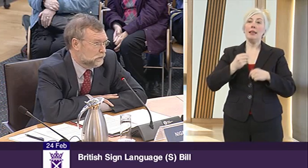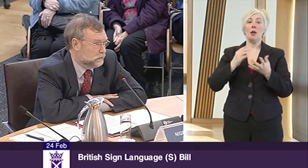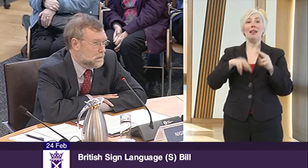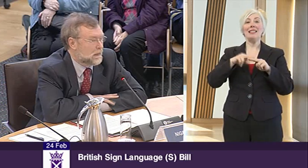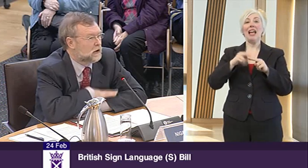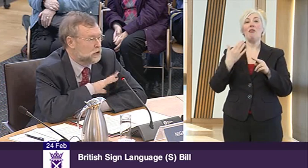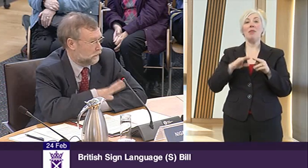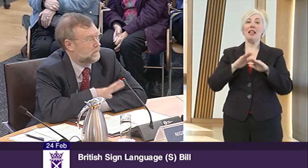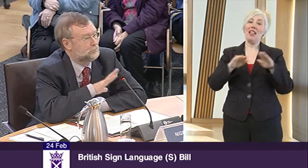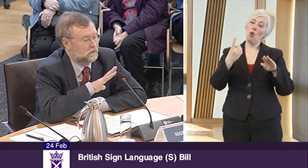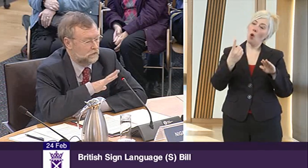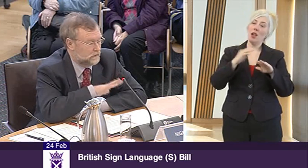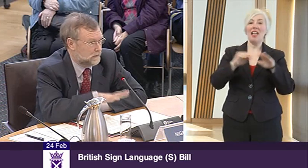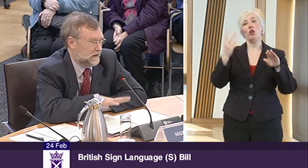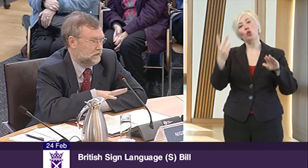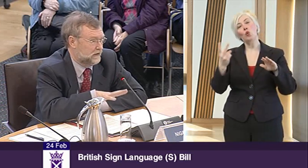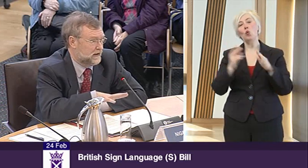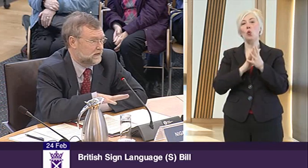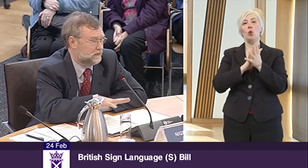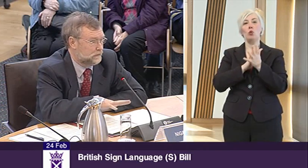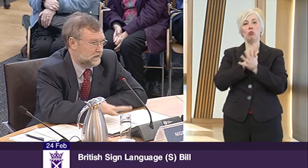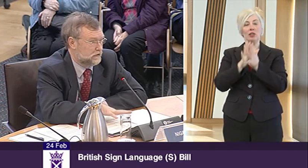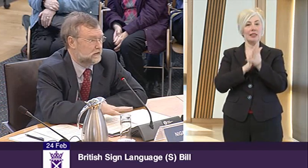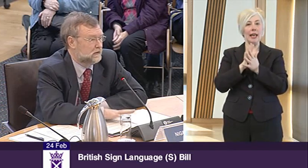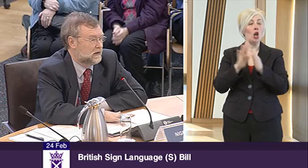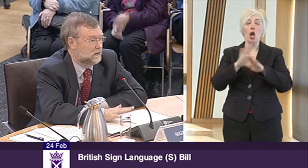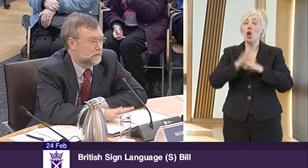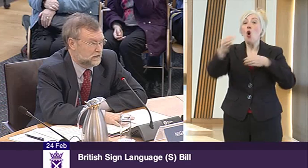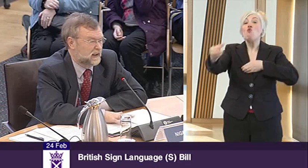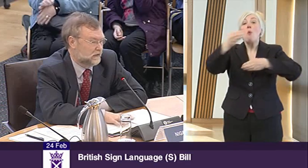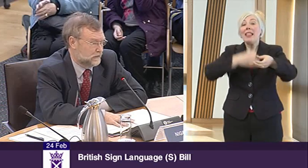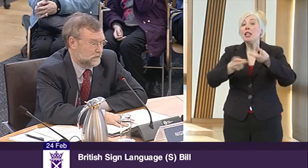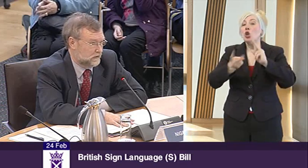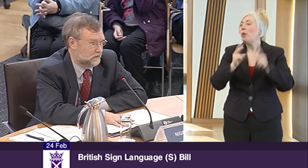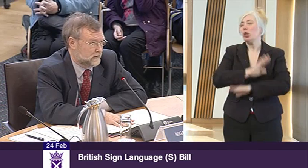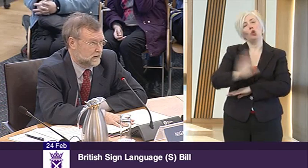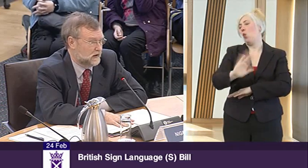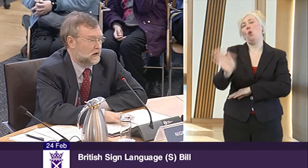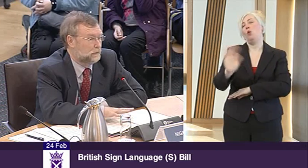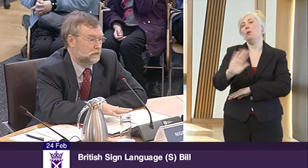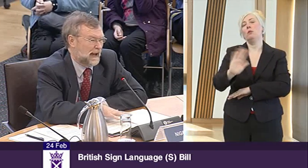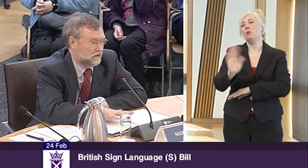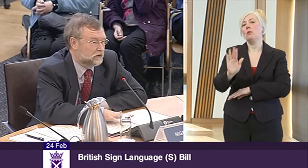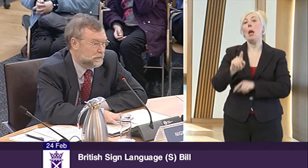have reached levels 1 and 2, not to replace the professional BSL interpreters but to act